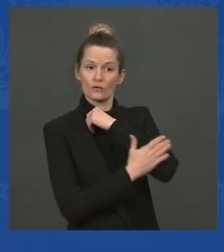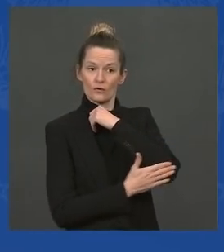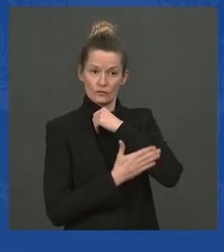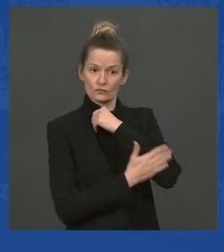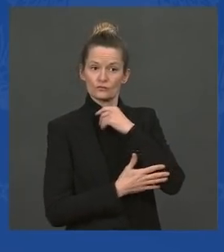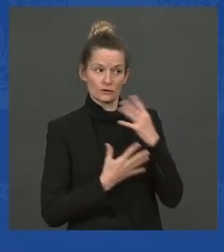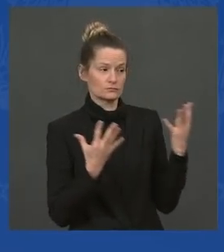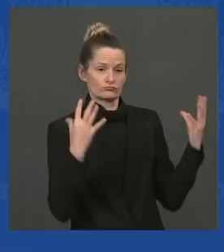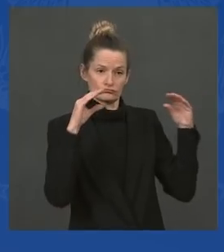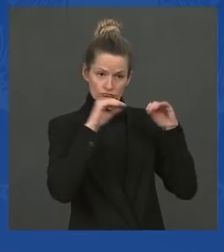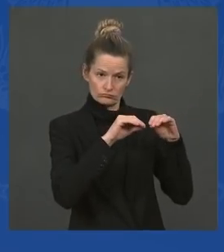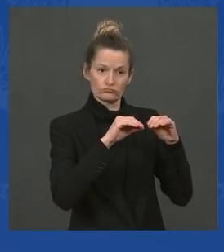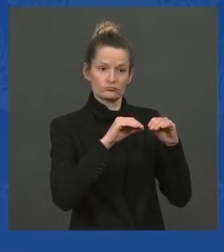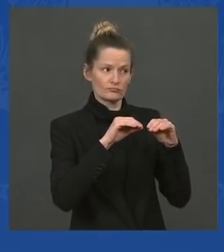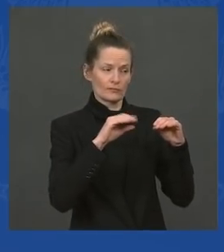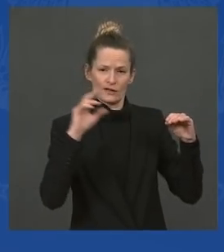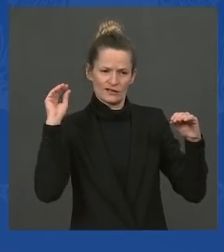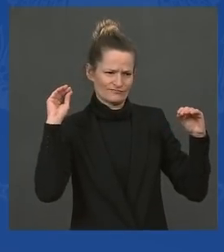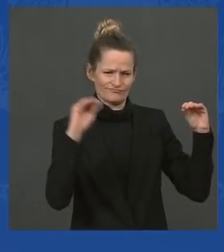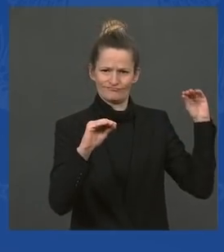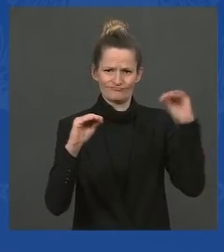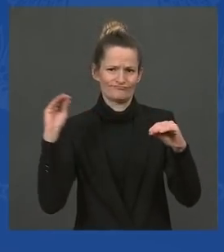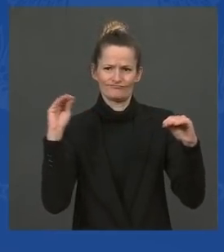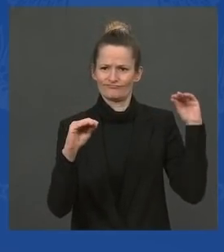with the lack of supply, which in turn helps ease prices.